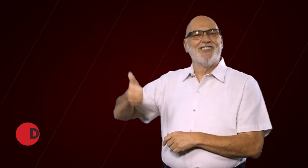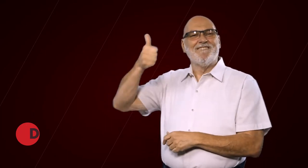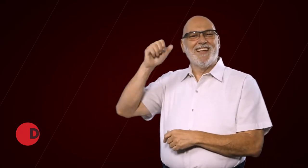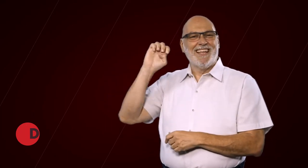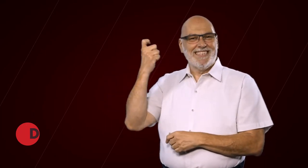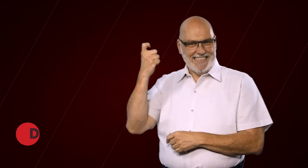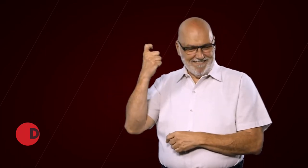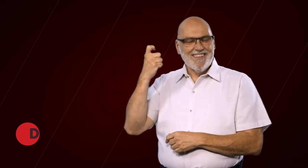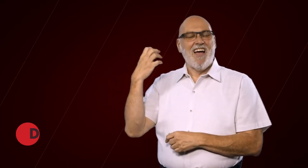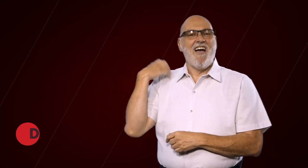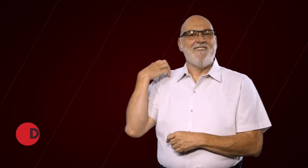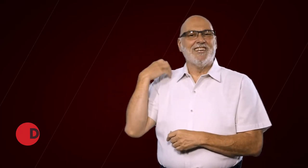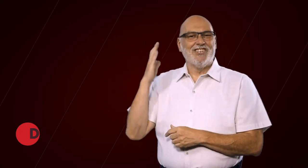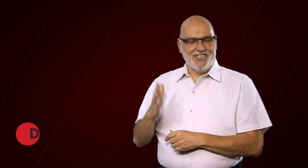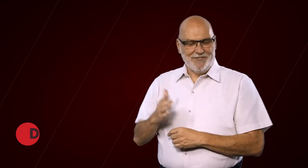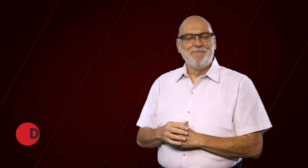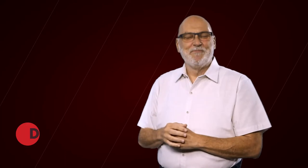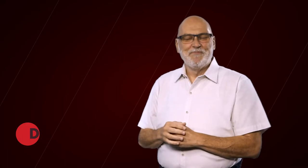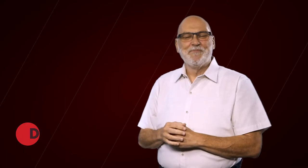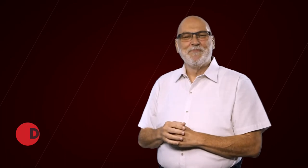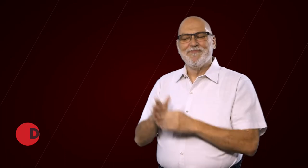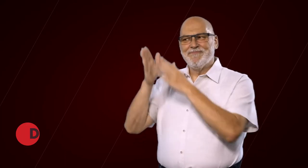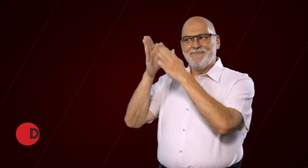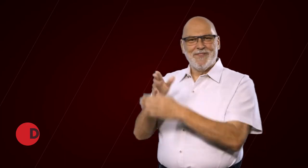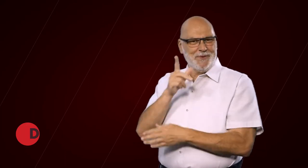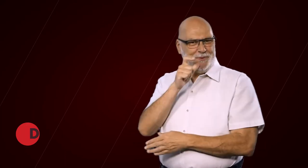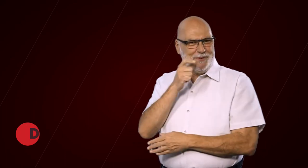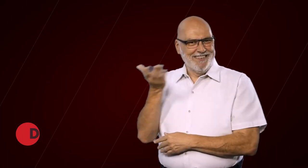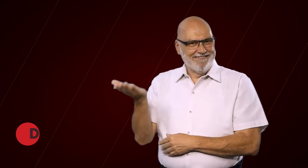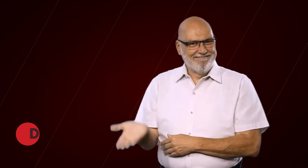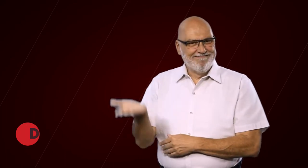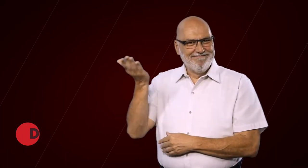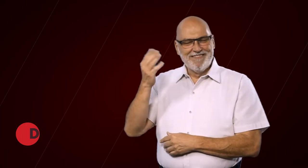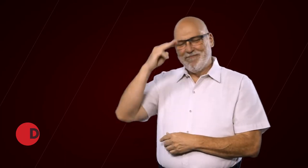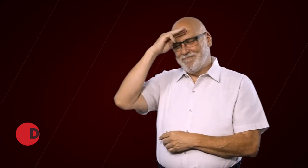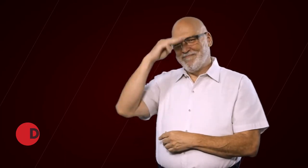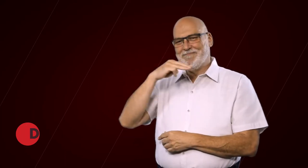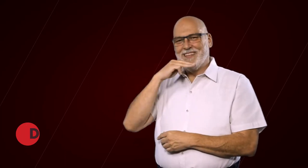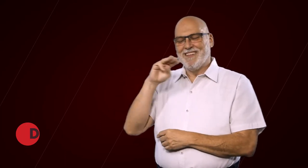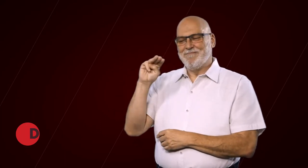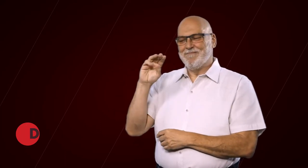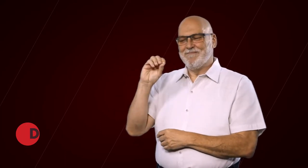(BRCCED) has a new Chief Executive Officer.